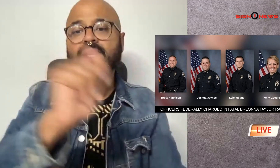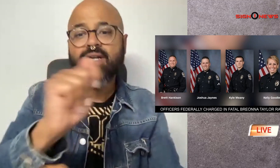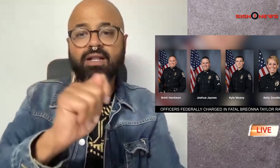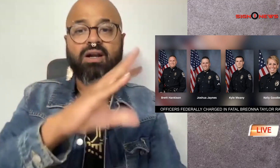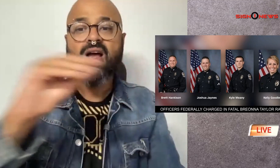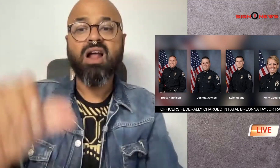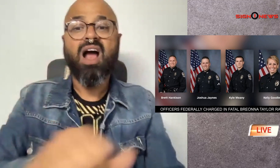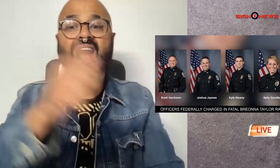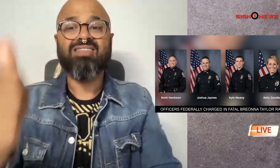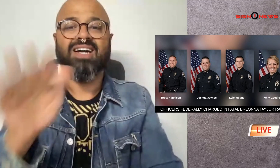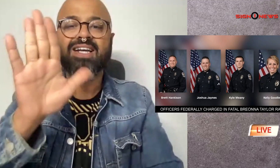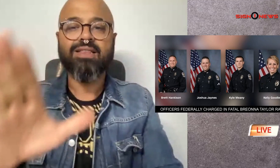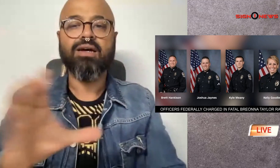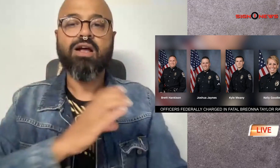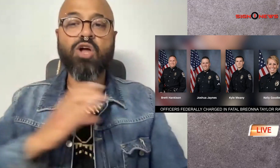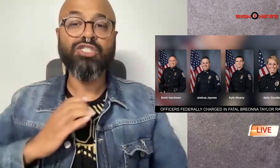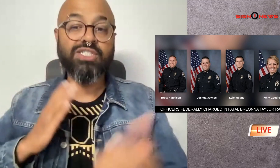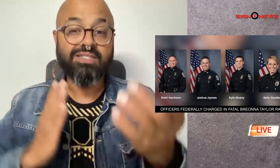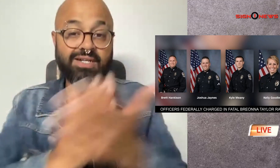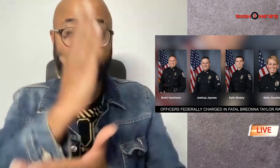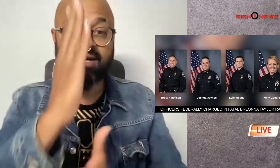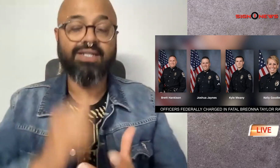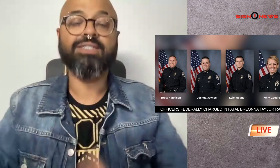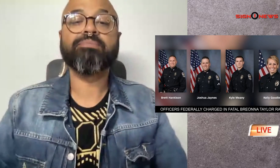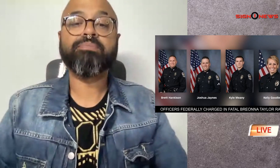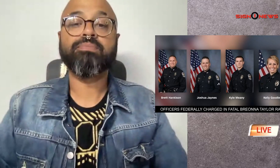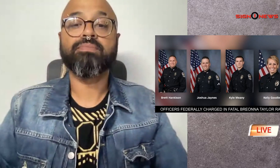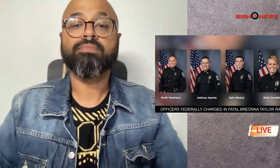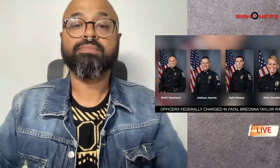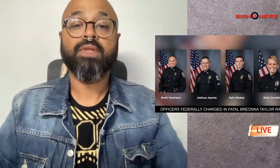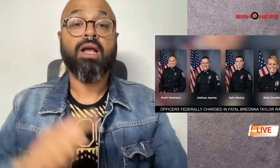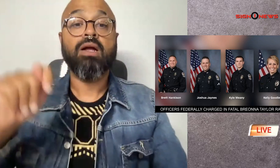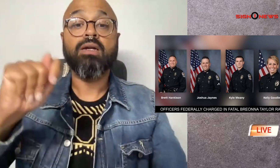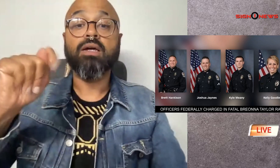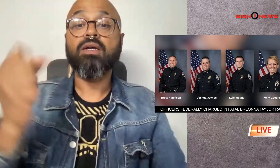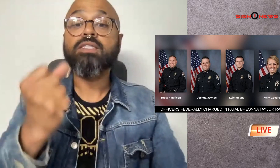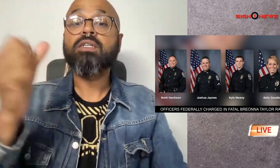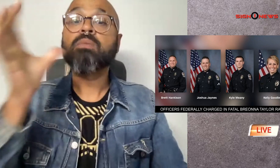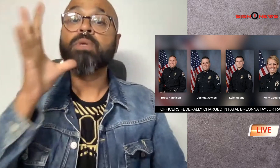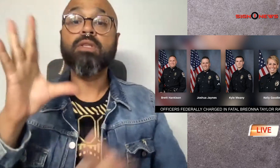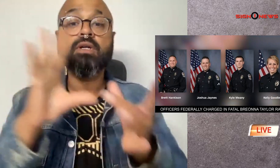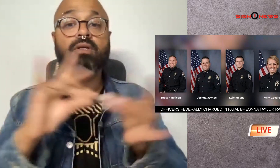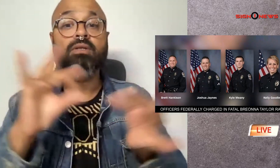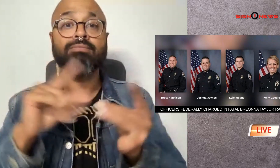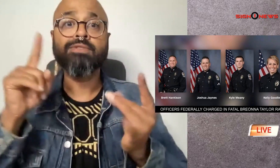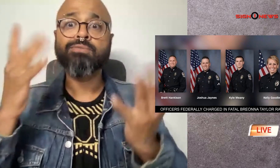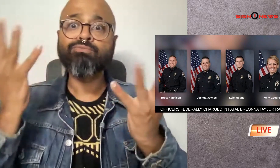including depriving Taylor and others of their constitutional rights